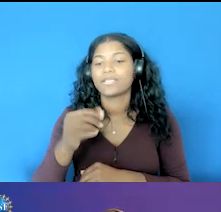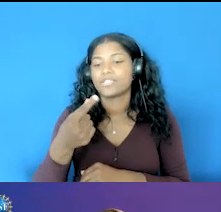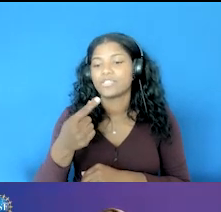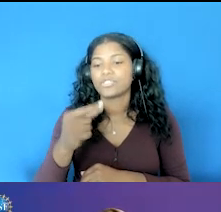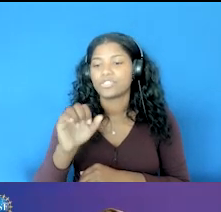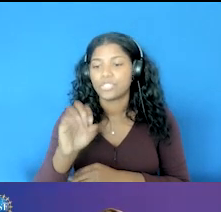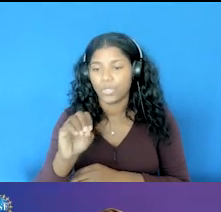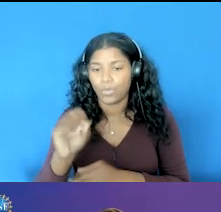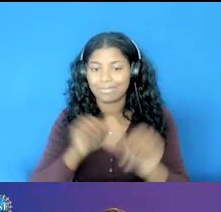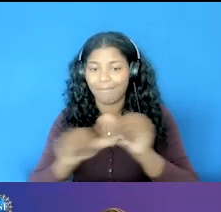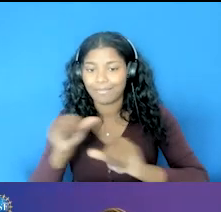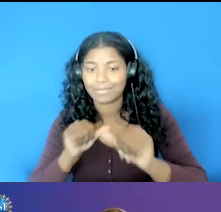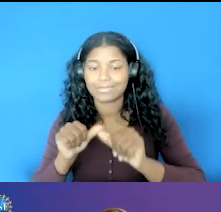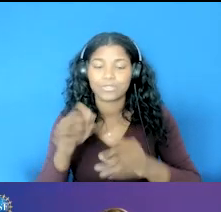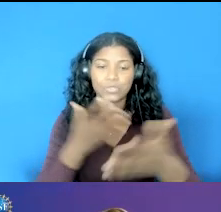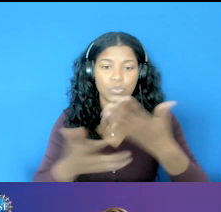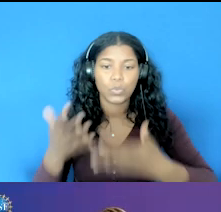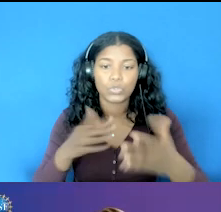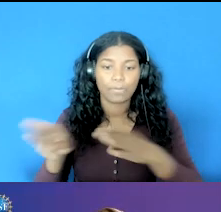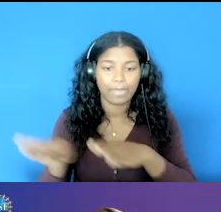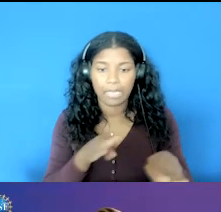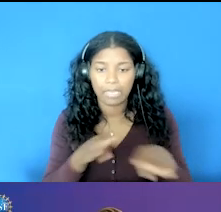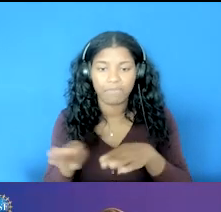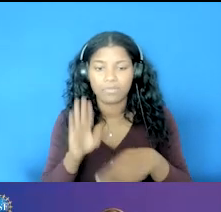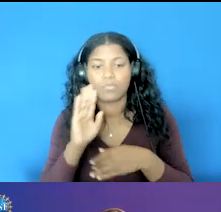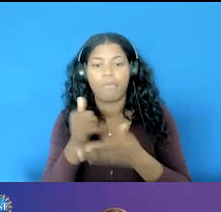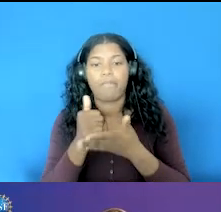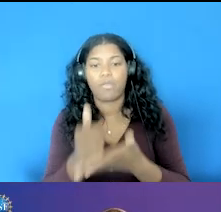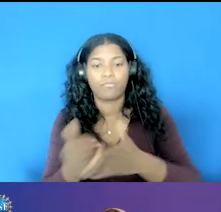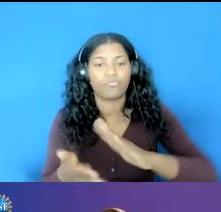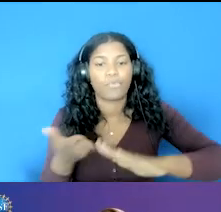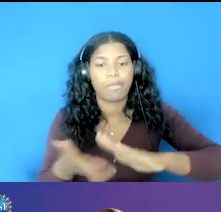and social behavioral and economic sciences help run and fund the LTER network.